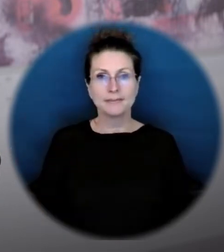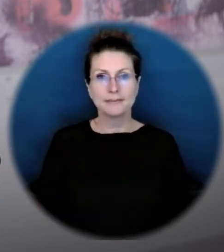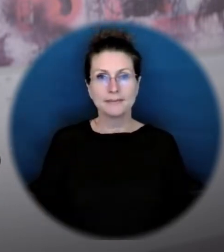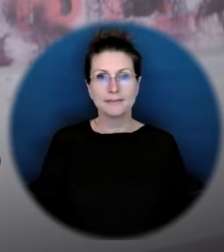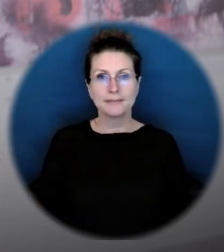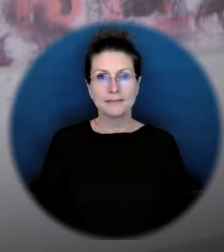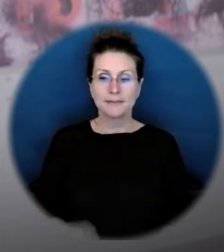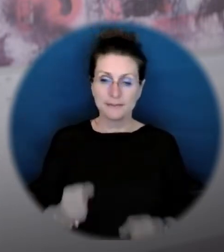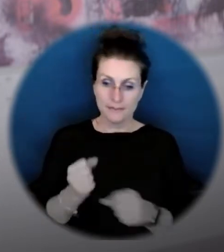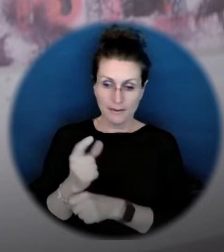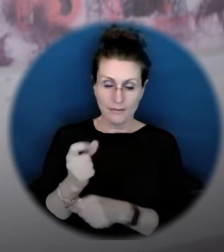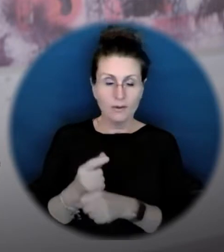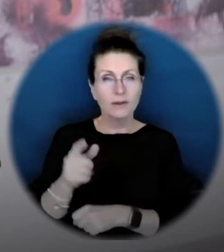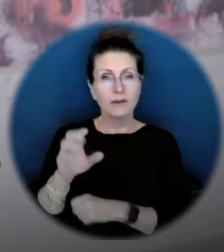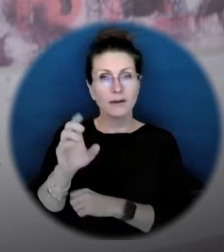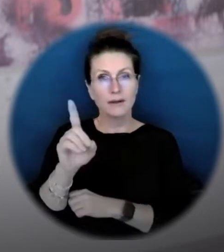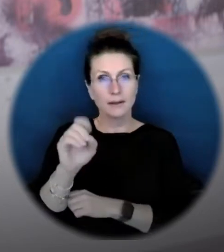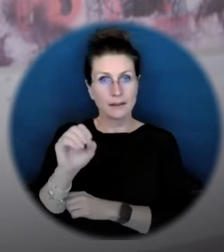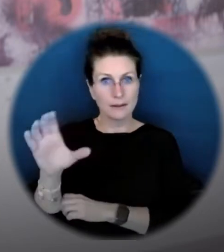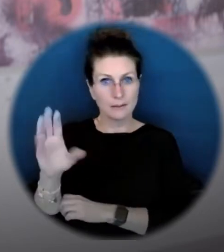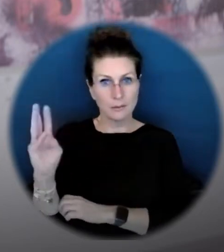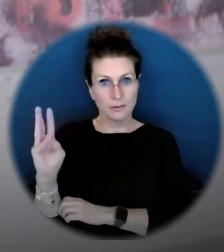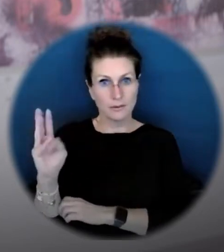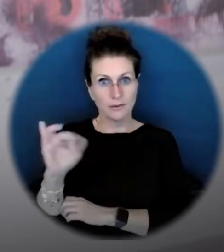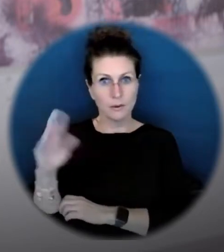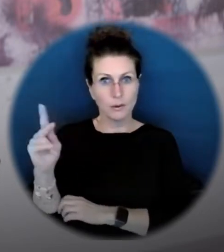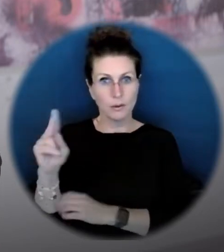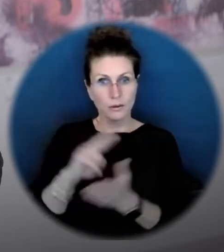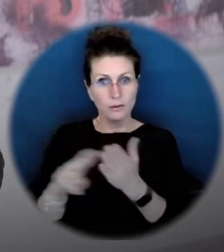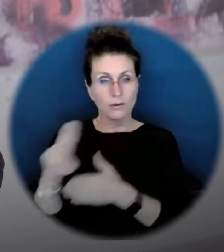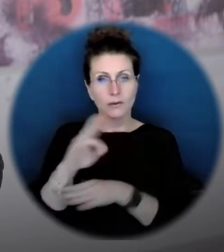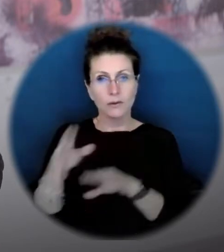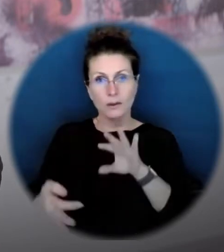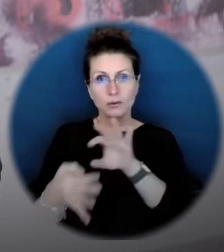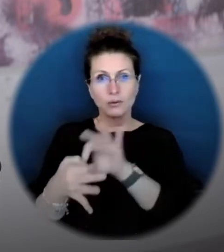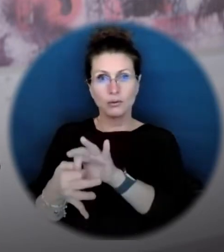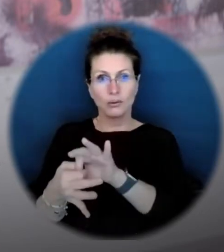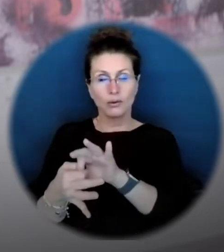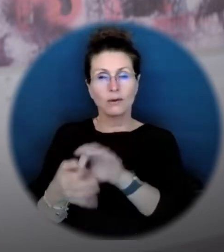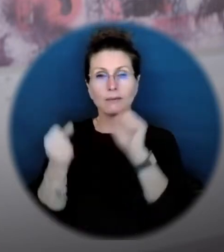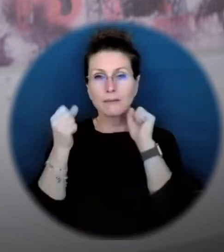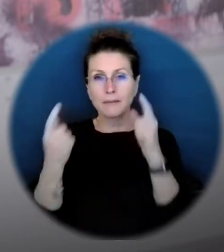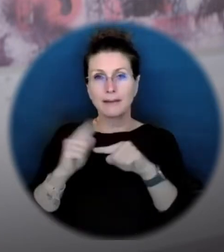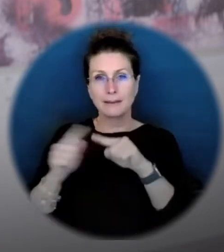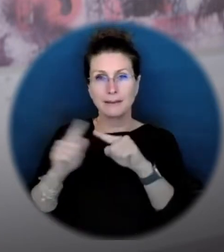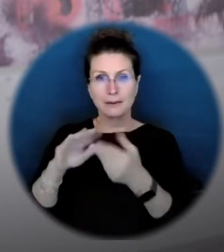Each year on December 6, York University joins communities across the country